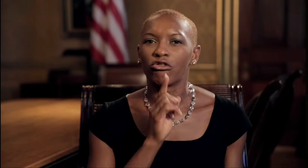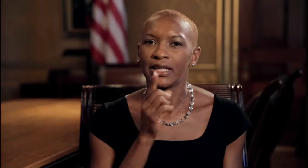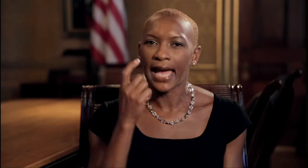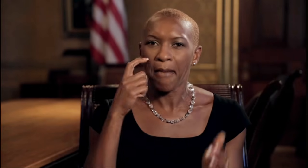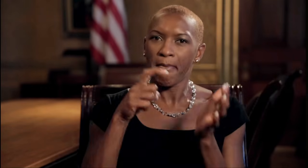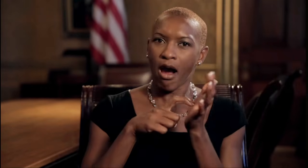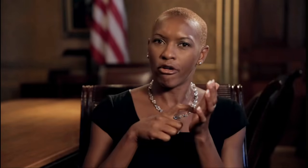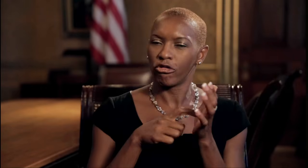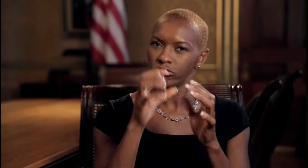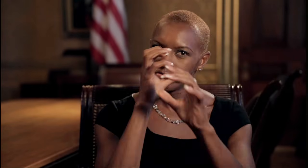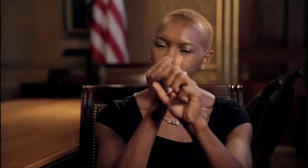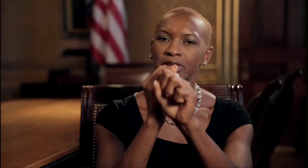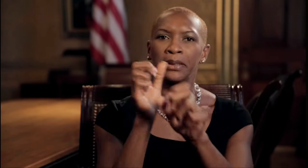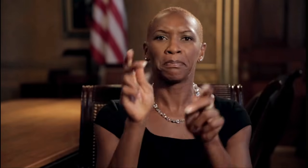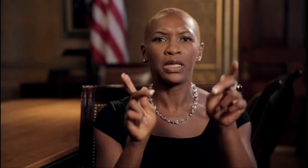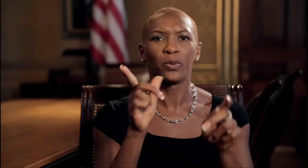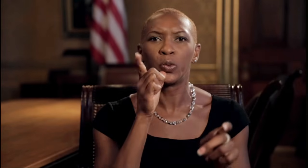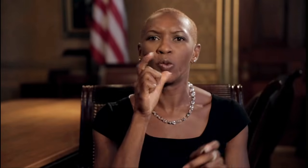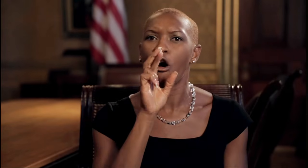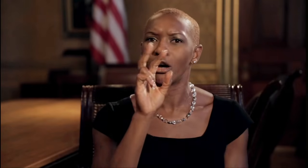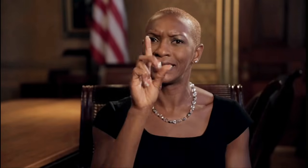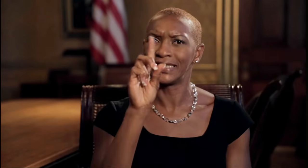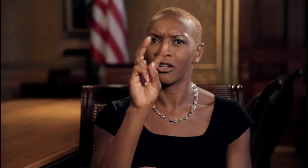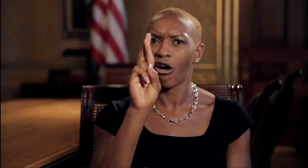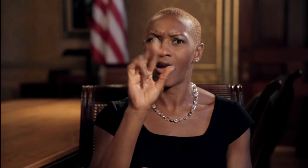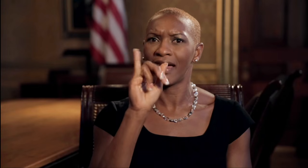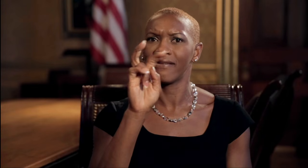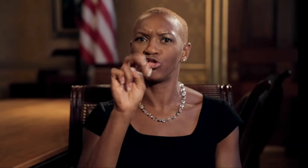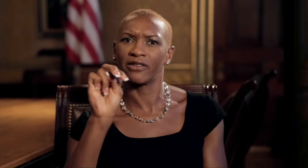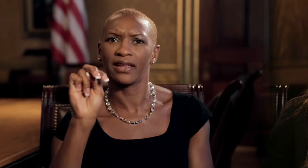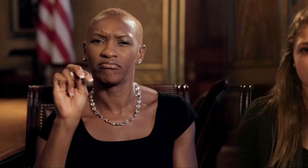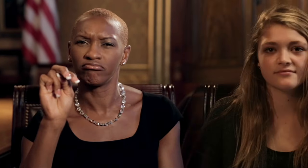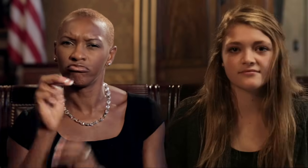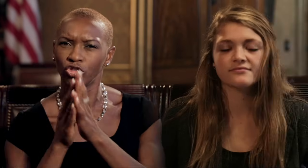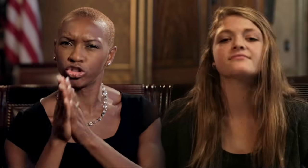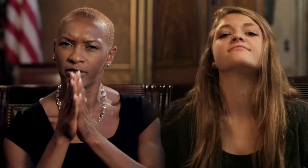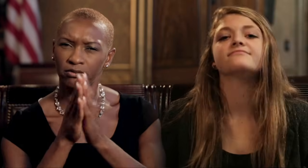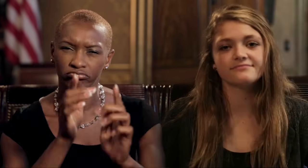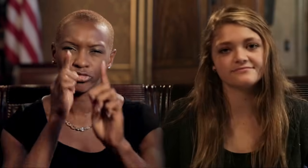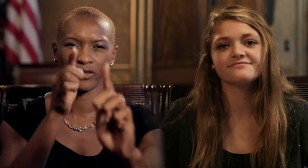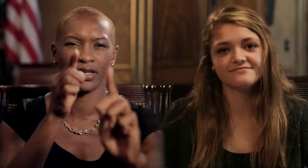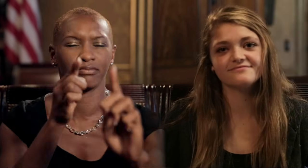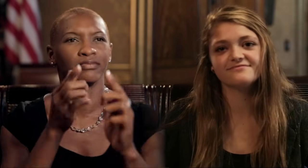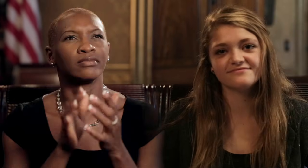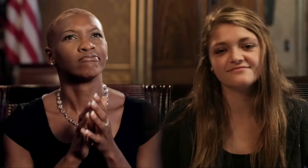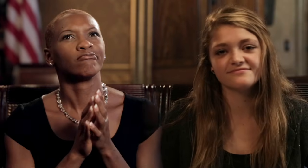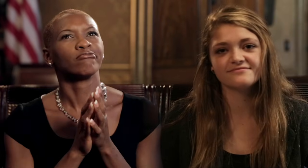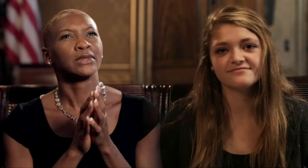I really admire people who are driven.